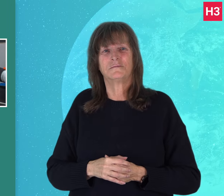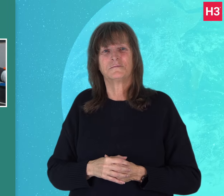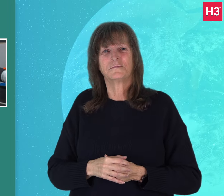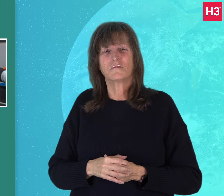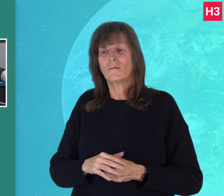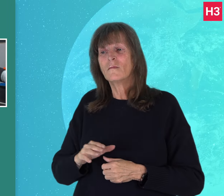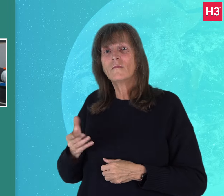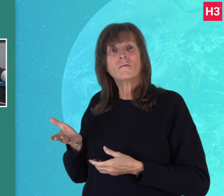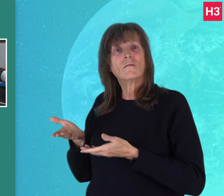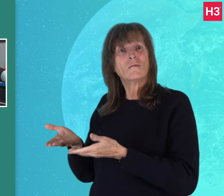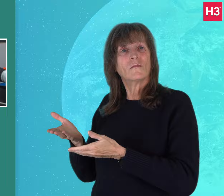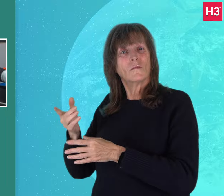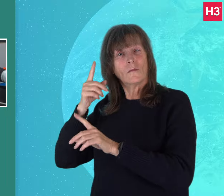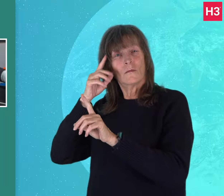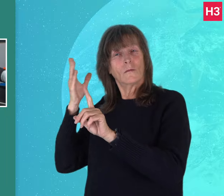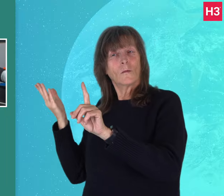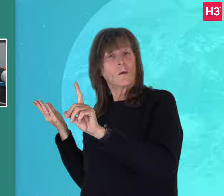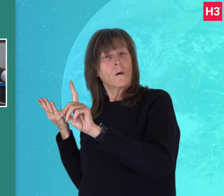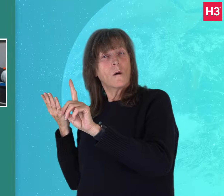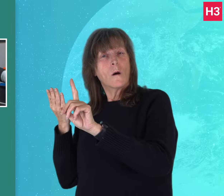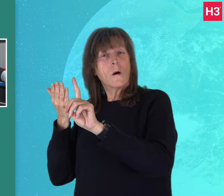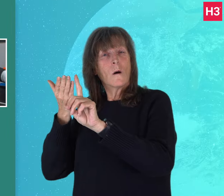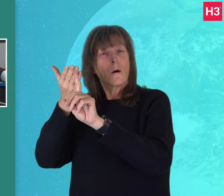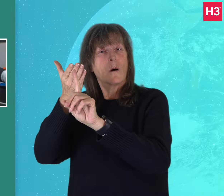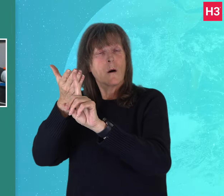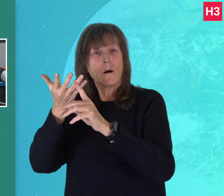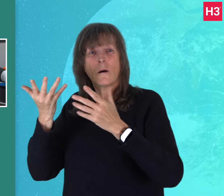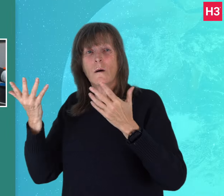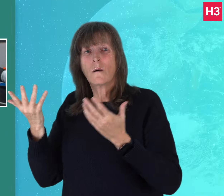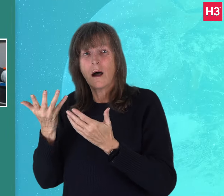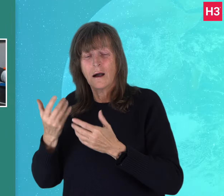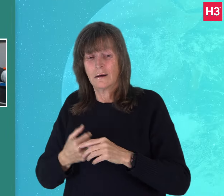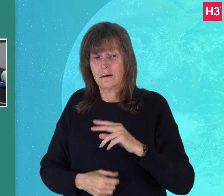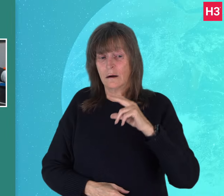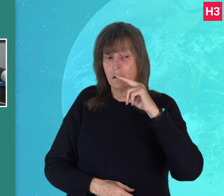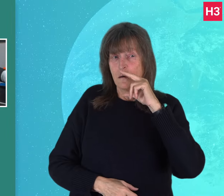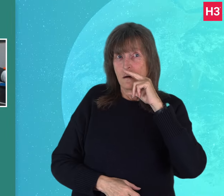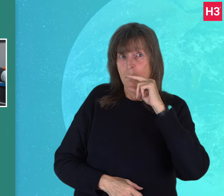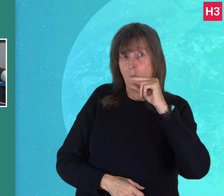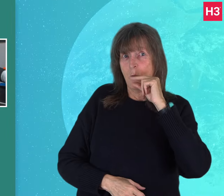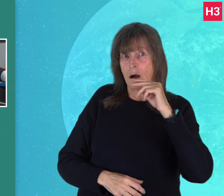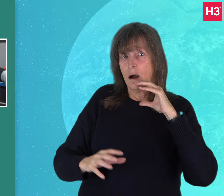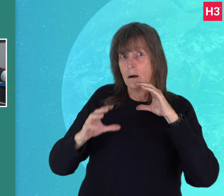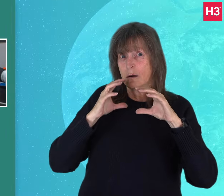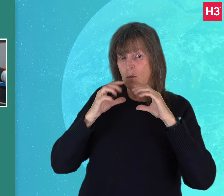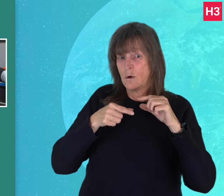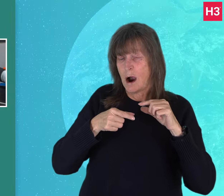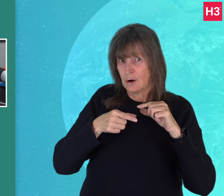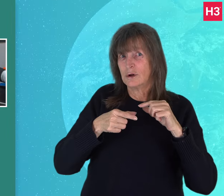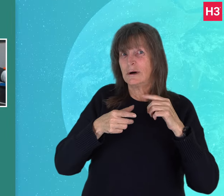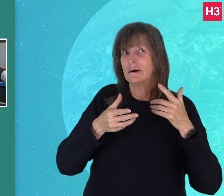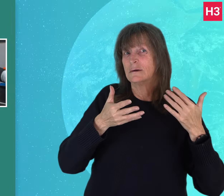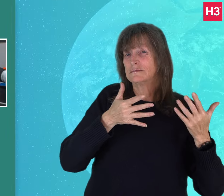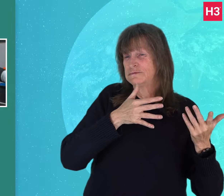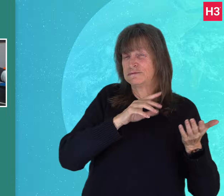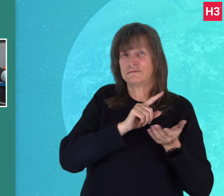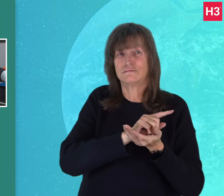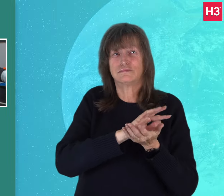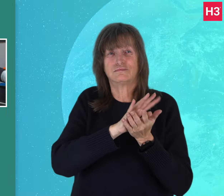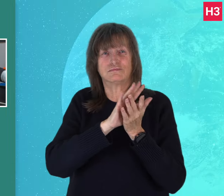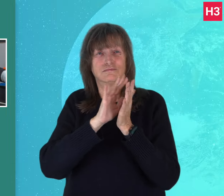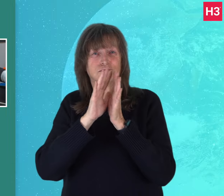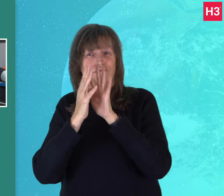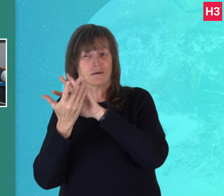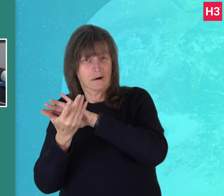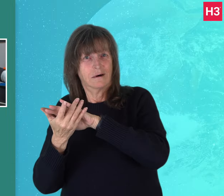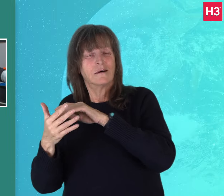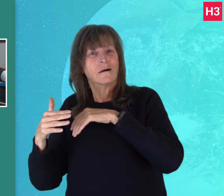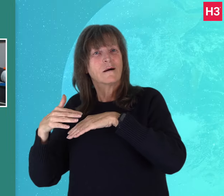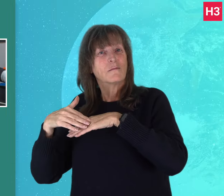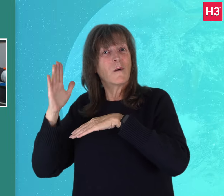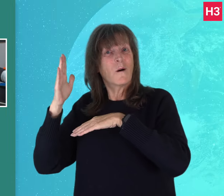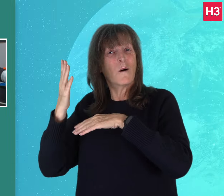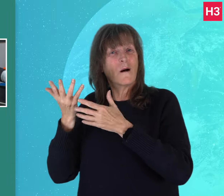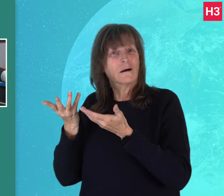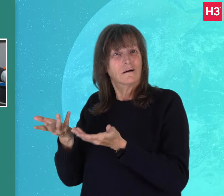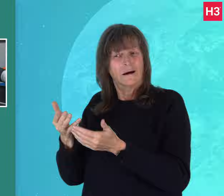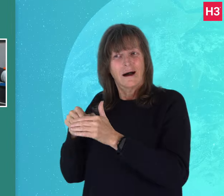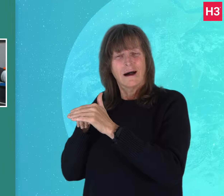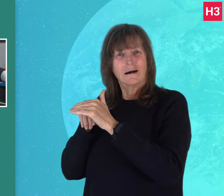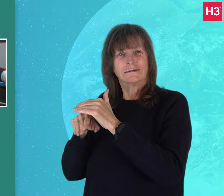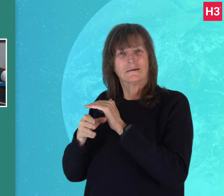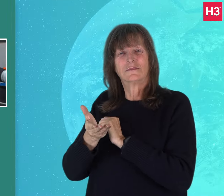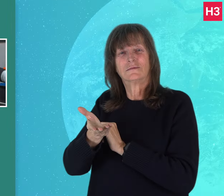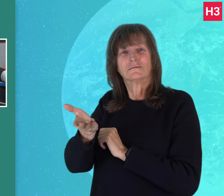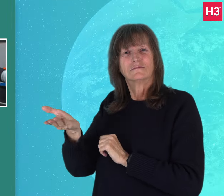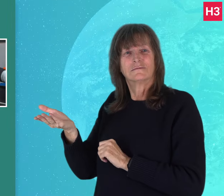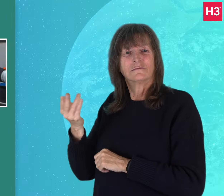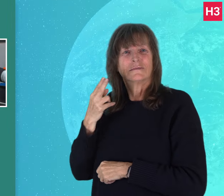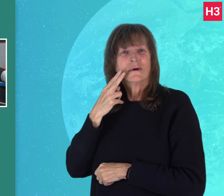American Sign Languages. Their goal is to make spoken communication